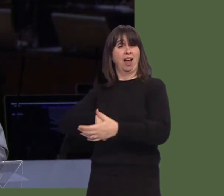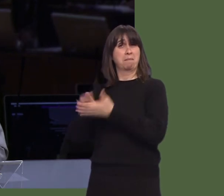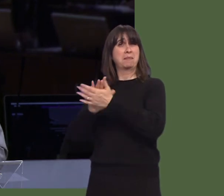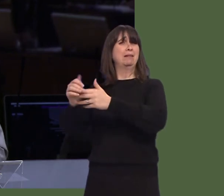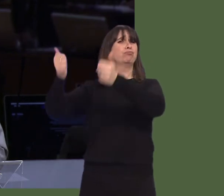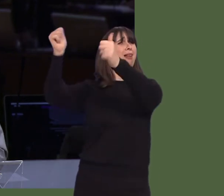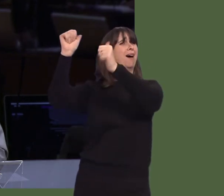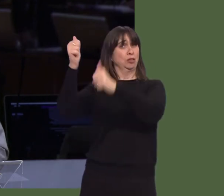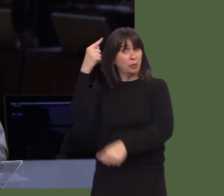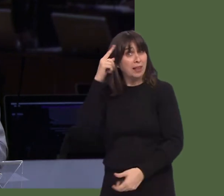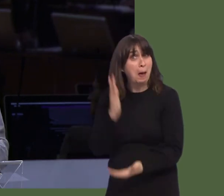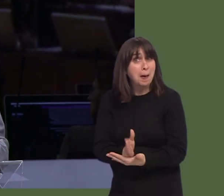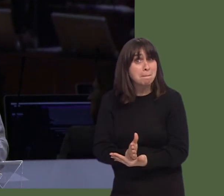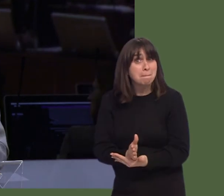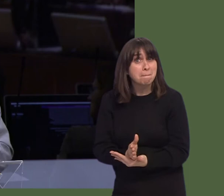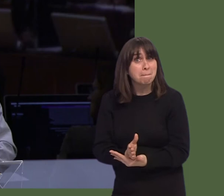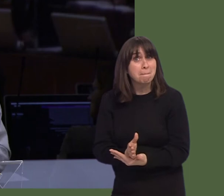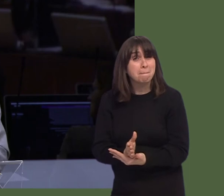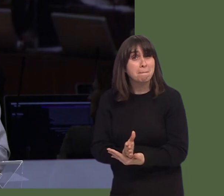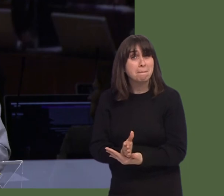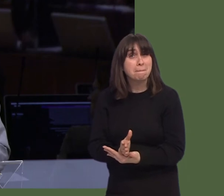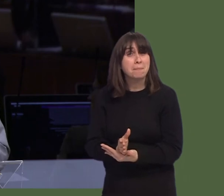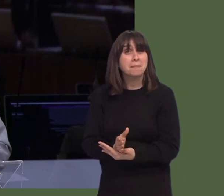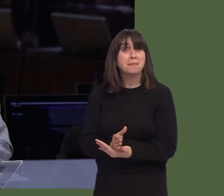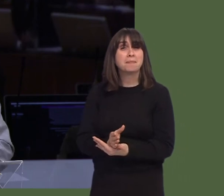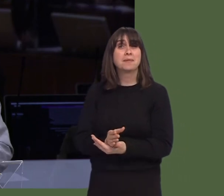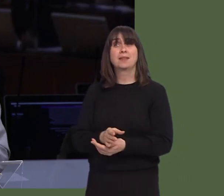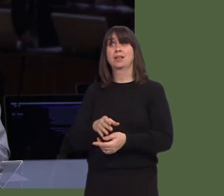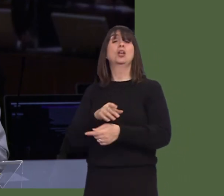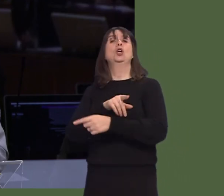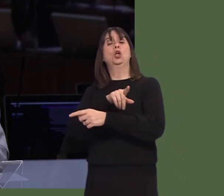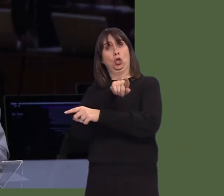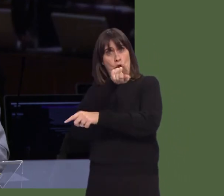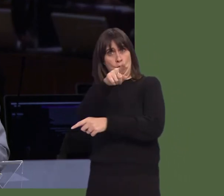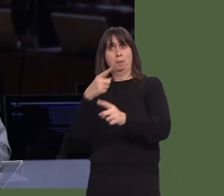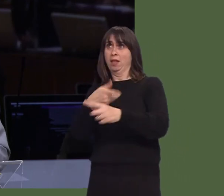Wales and England, and then to France from Dover, and the danger is that there will be a slow-down in all those ports.